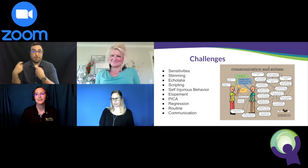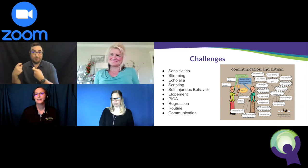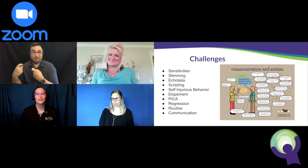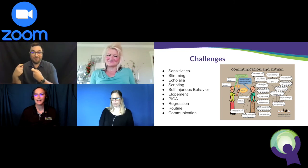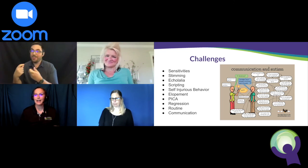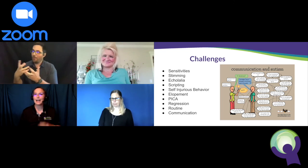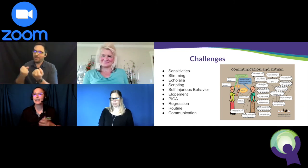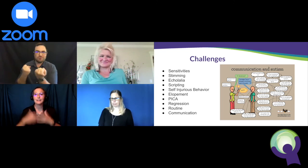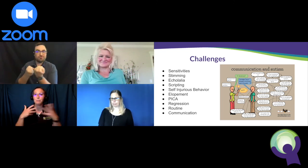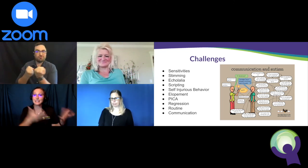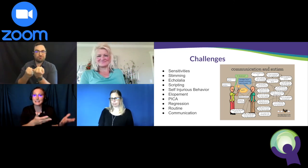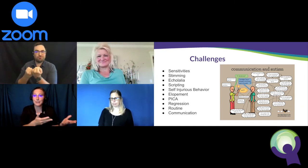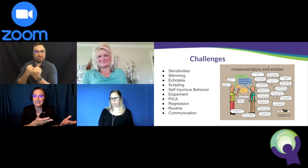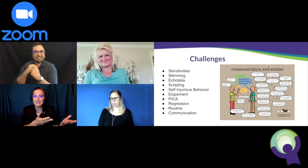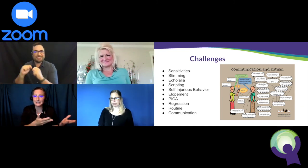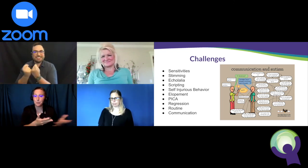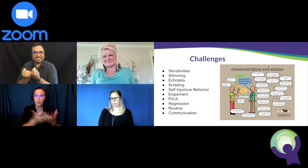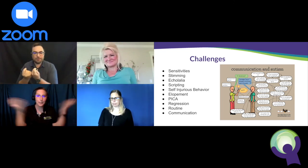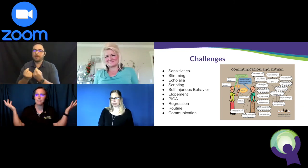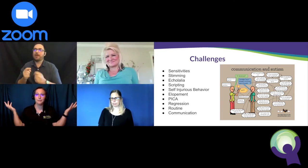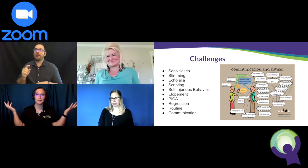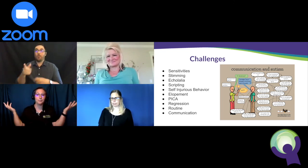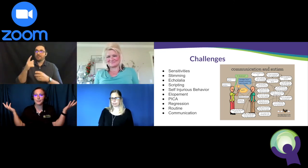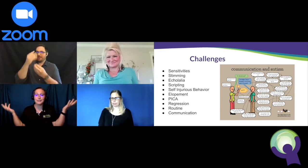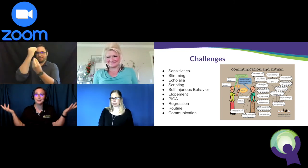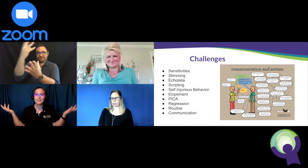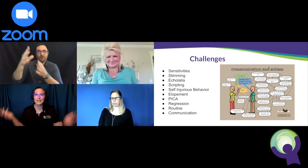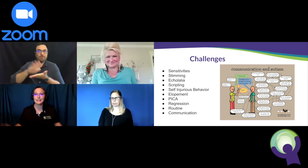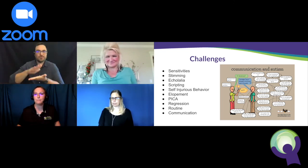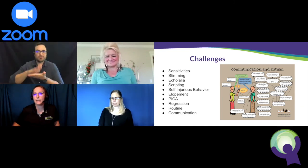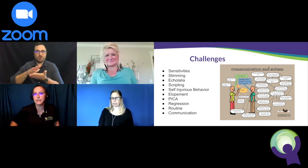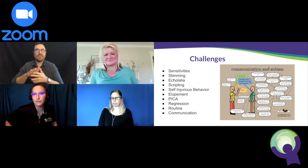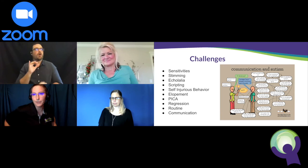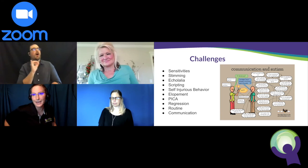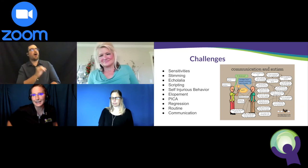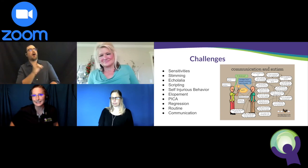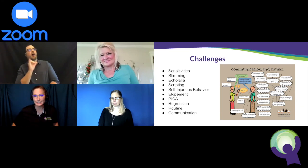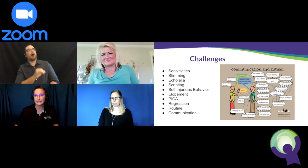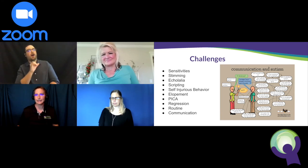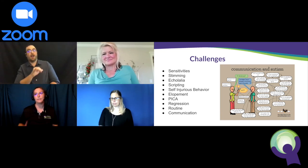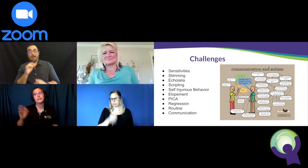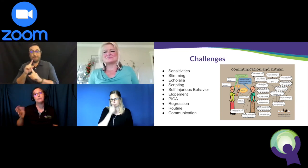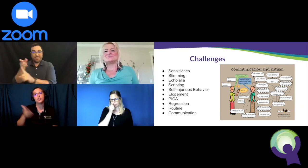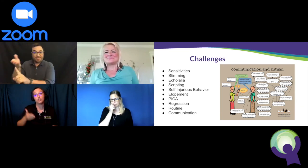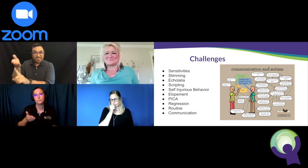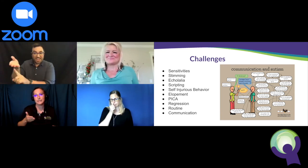Once I explained this to school, they were completely understanding but none of it made any sense to them. But, he was scripting